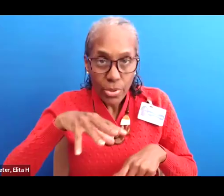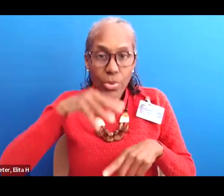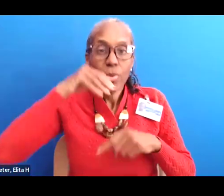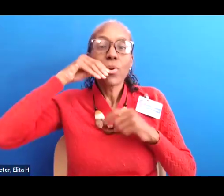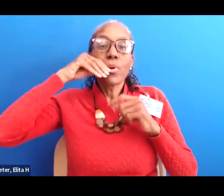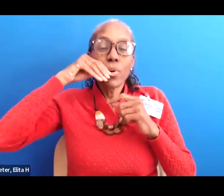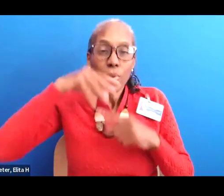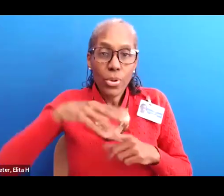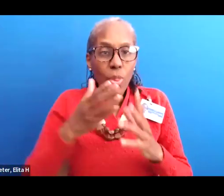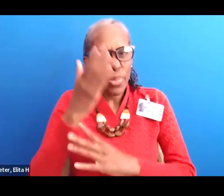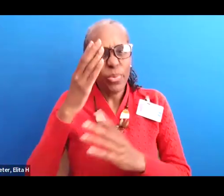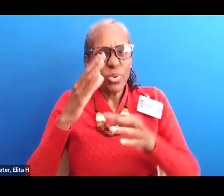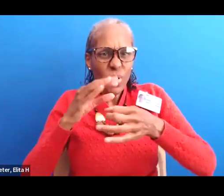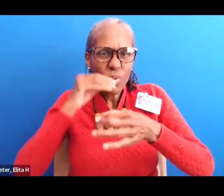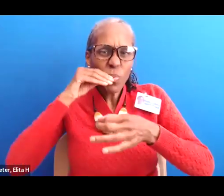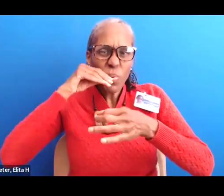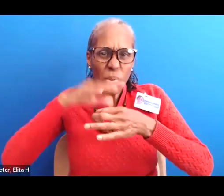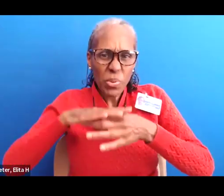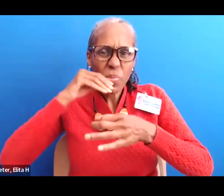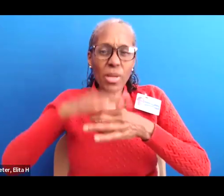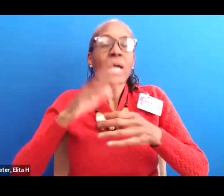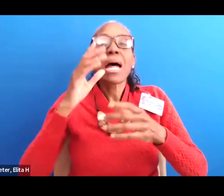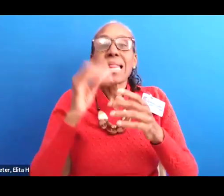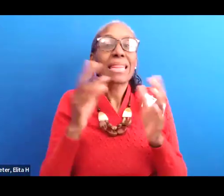Then people will usually go down to like a coffee stirrer, swizzle stick.